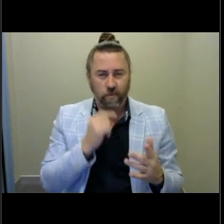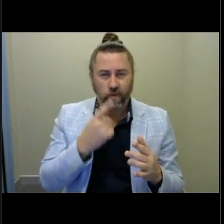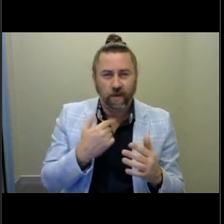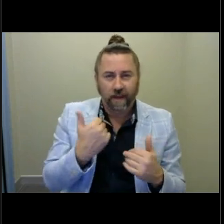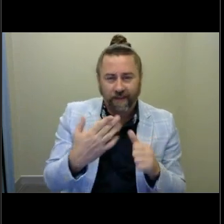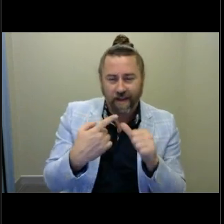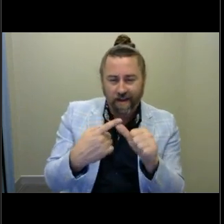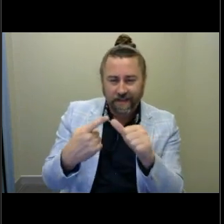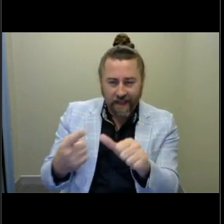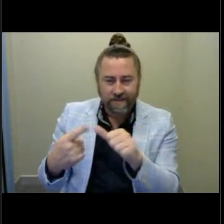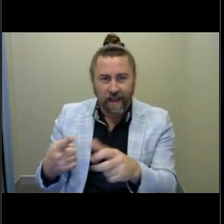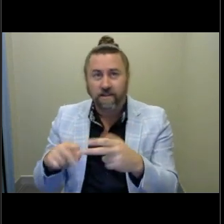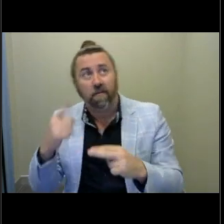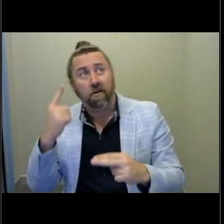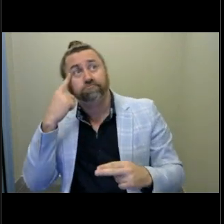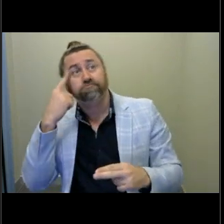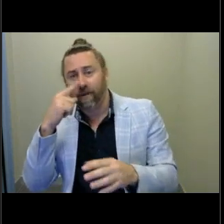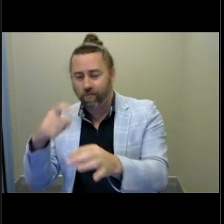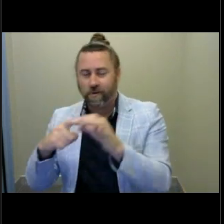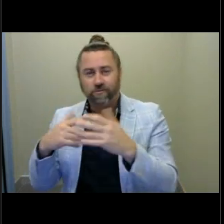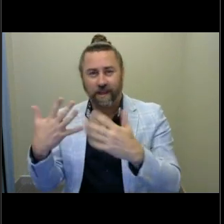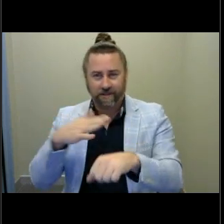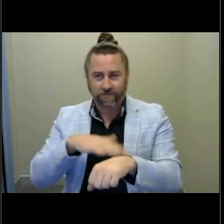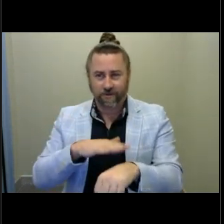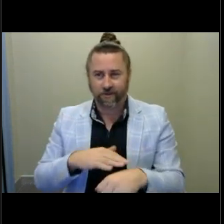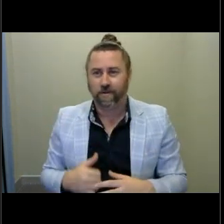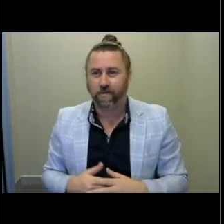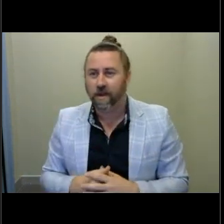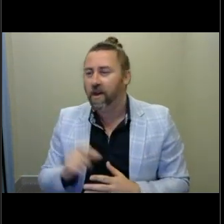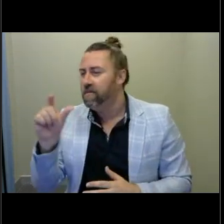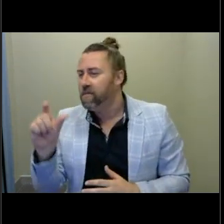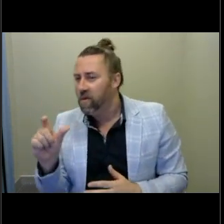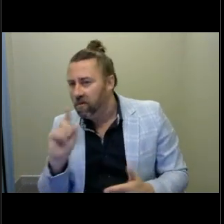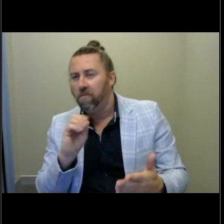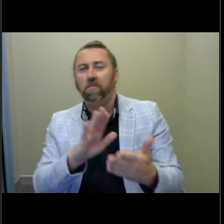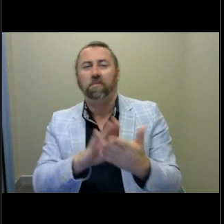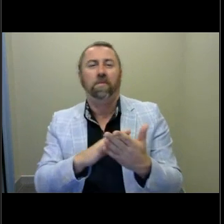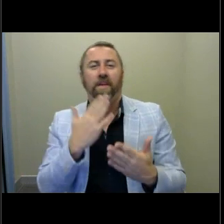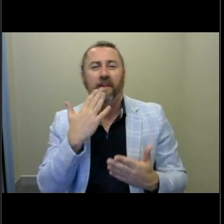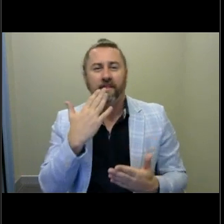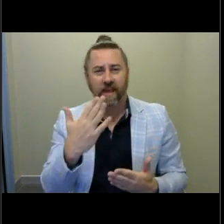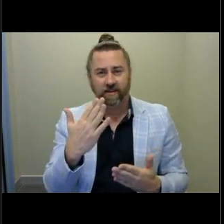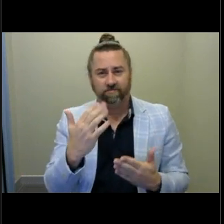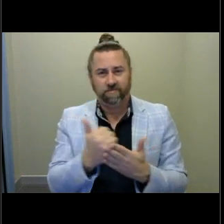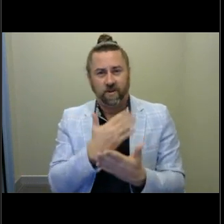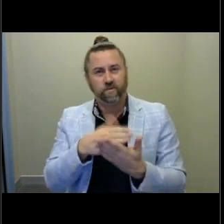I've got someone jumping in just saying thank you for making it an accessible webinar.